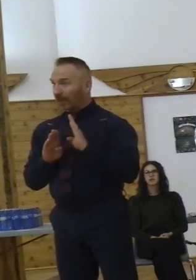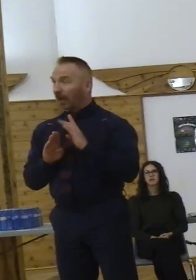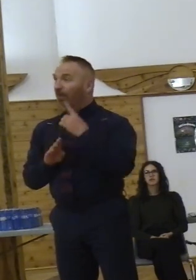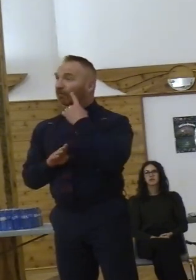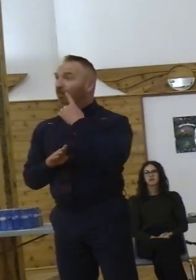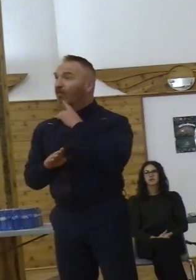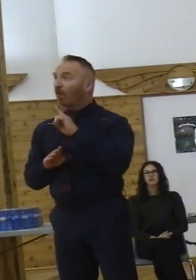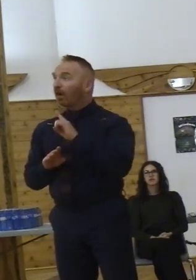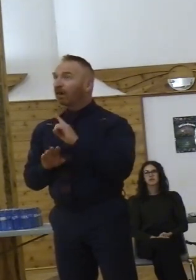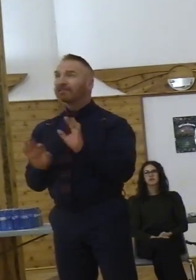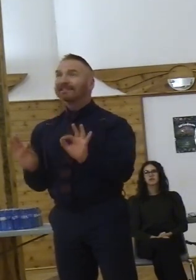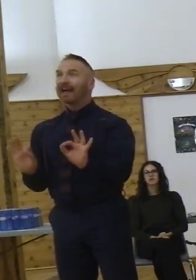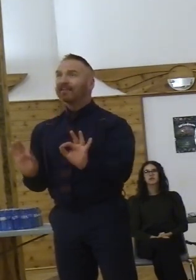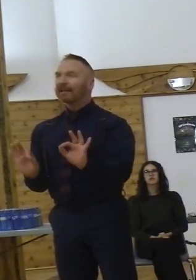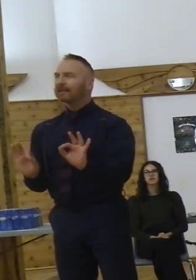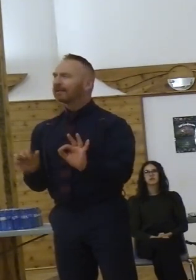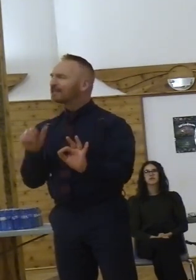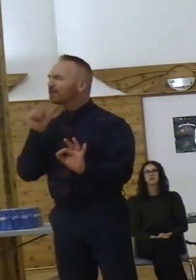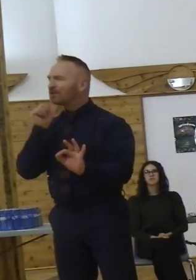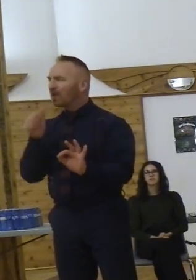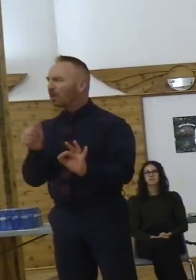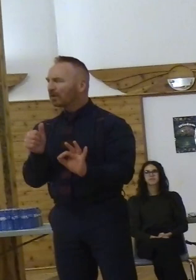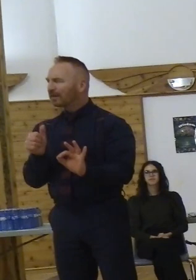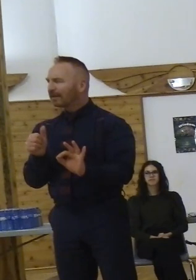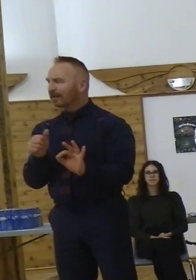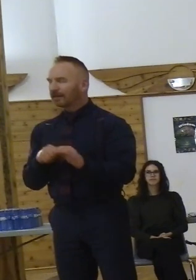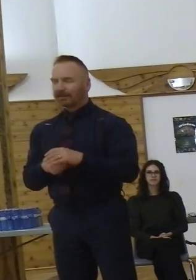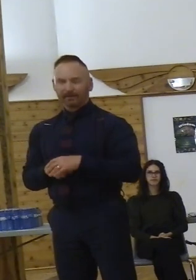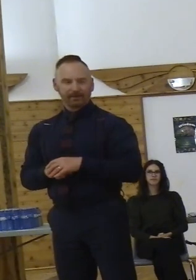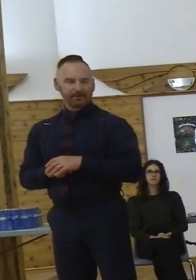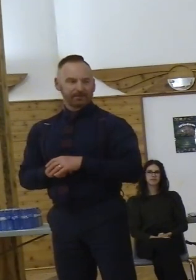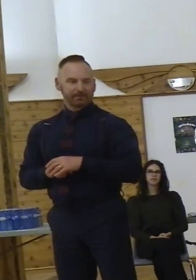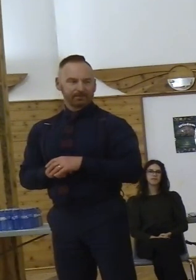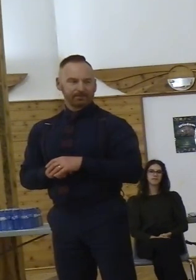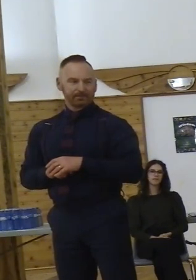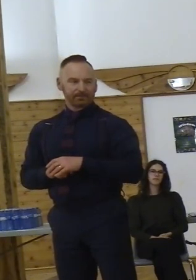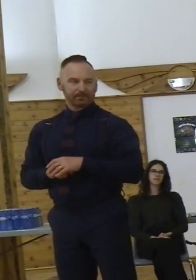She would always tell us whatever the creator's hands.